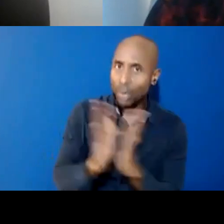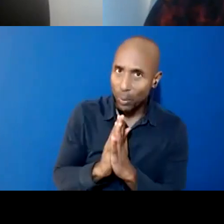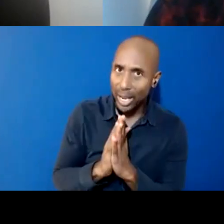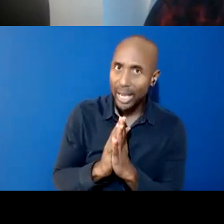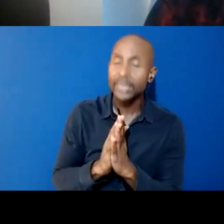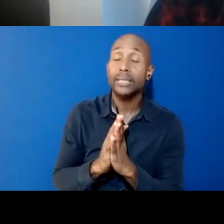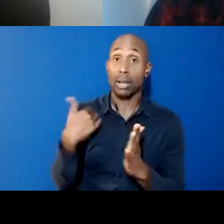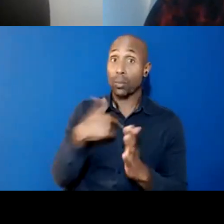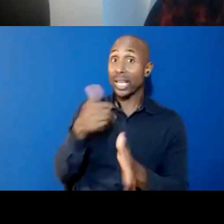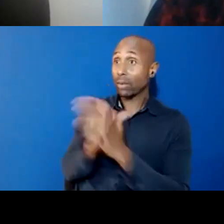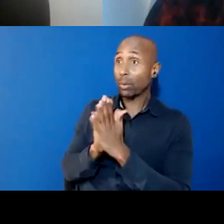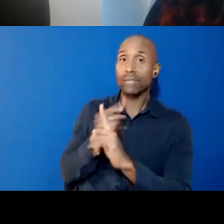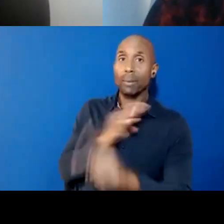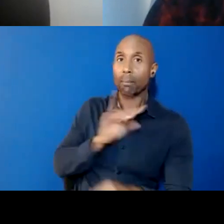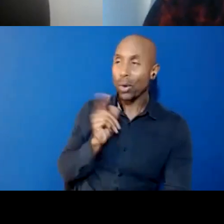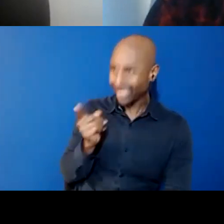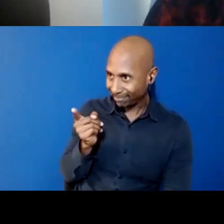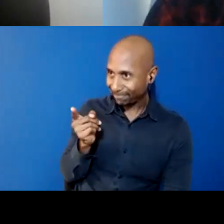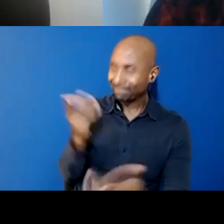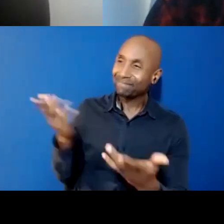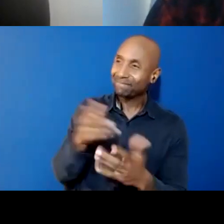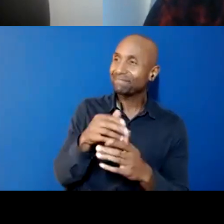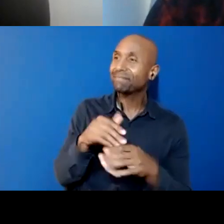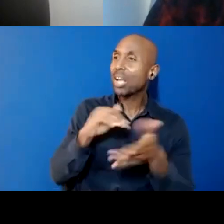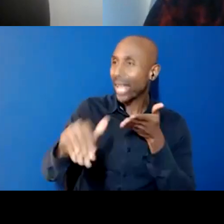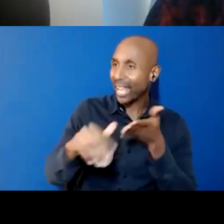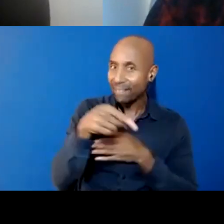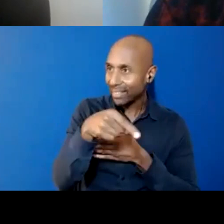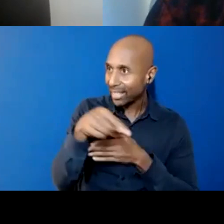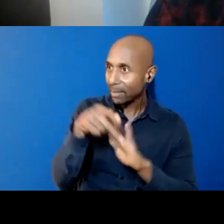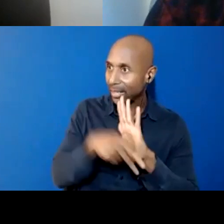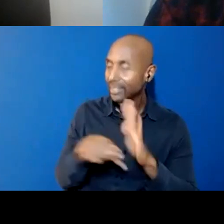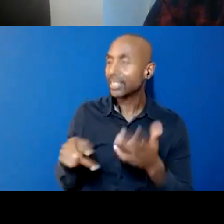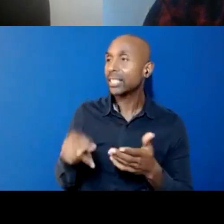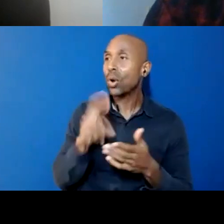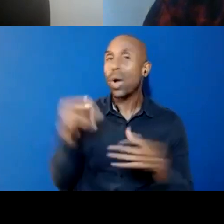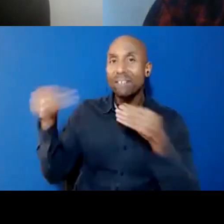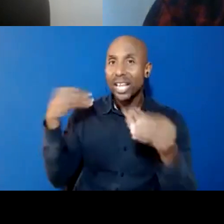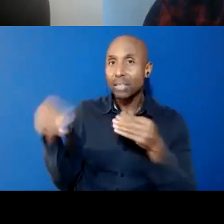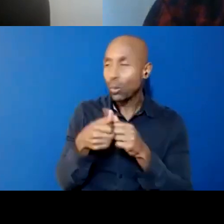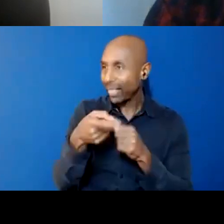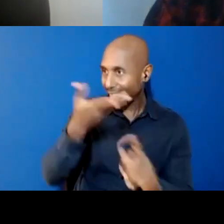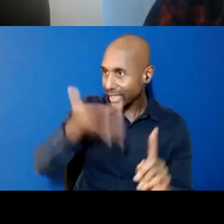and being able to work and that flexibility is an indoor miss part of the fellowship and